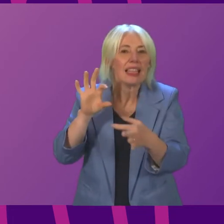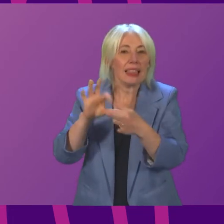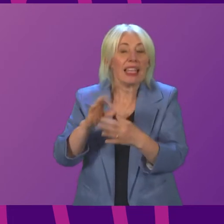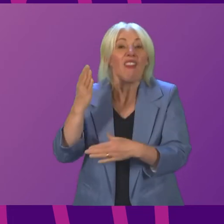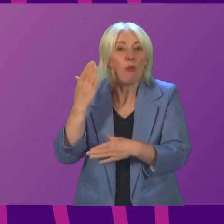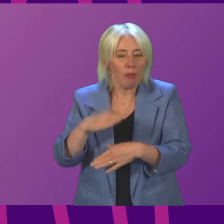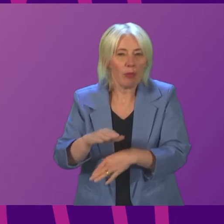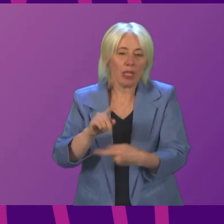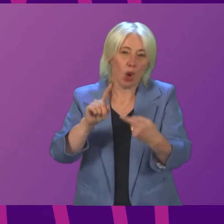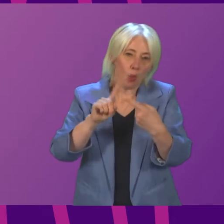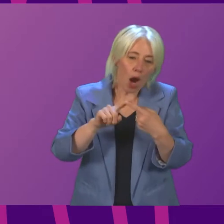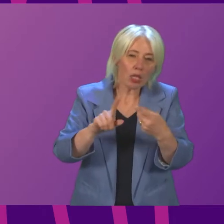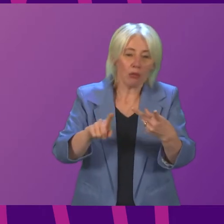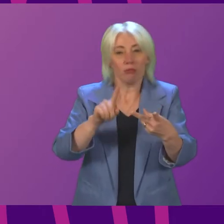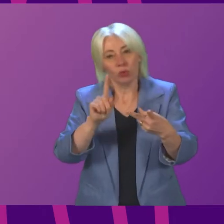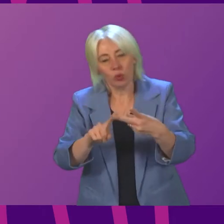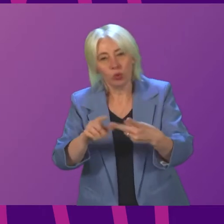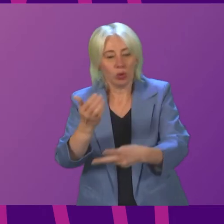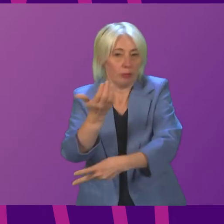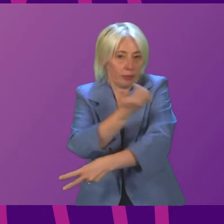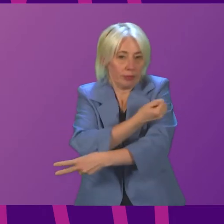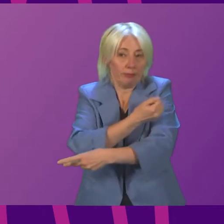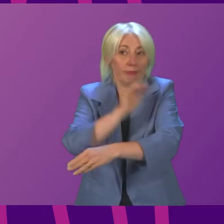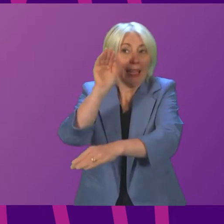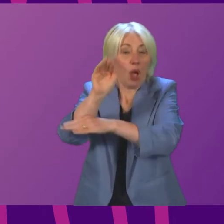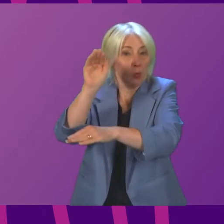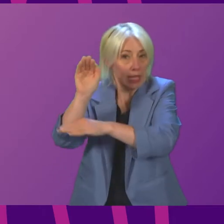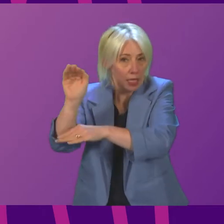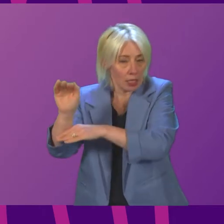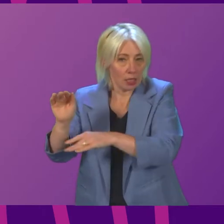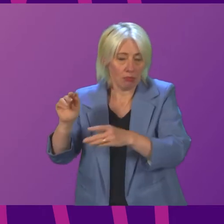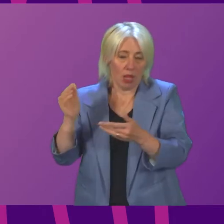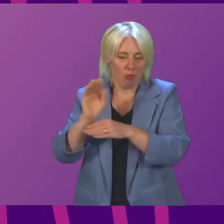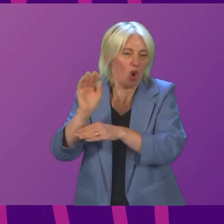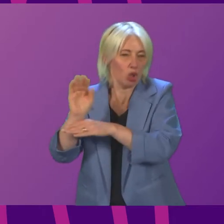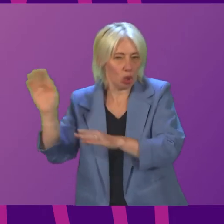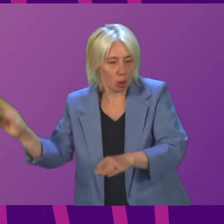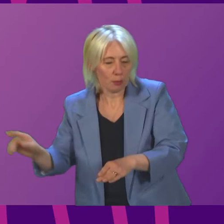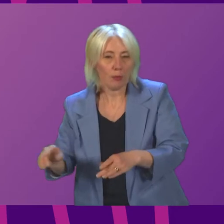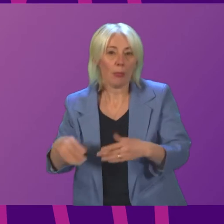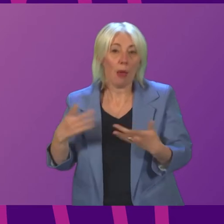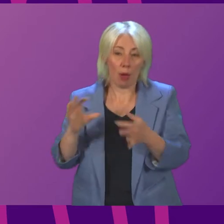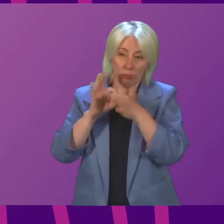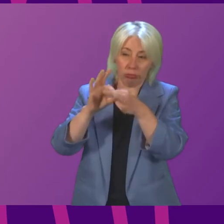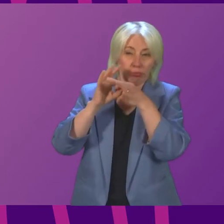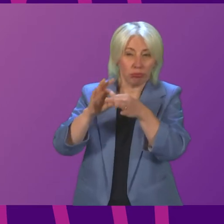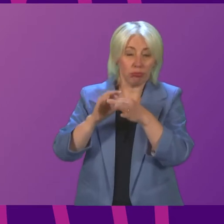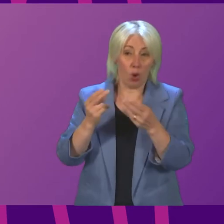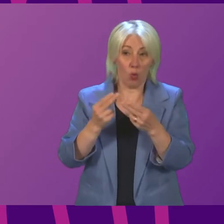with one or both doses internationally and outside of the common travel area. We work closely with health boards which, in turn, work closely